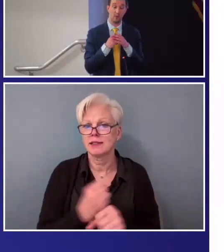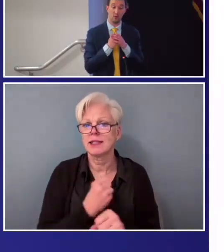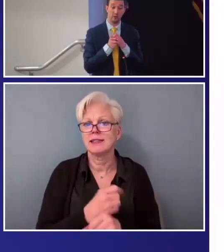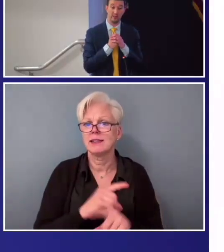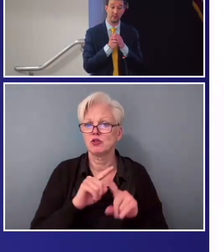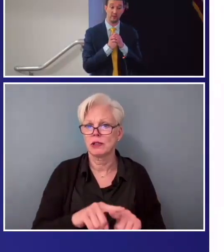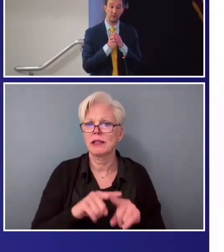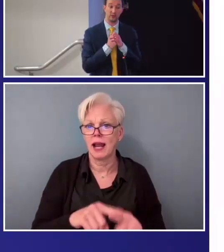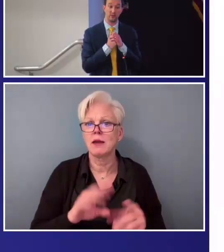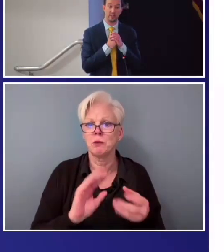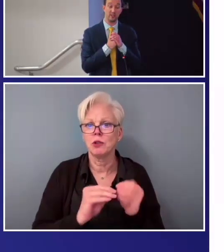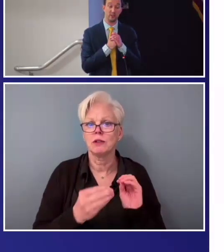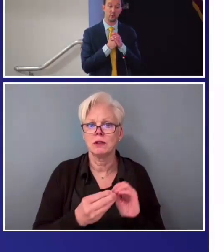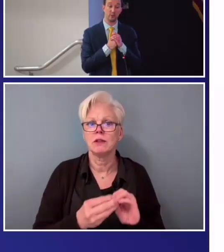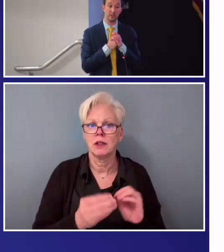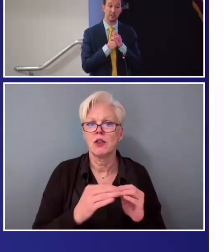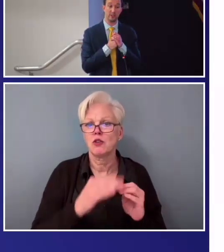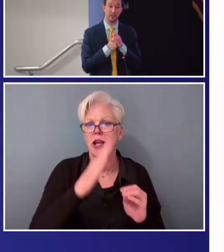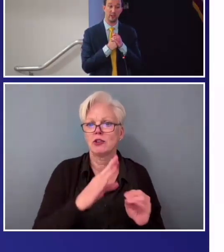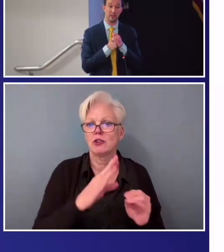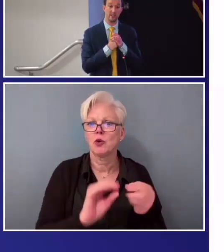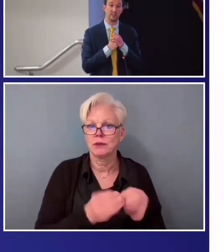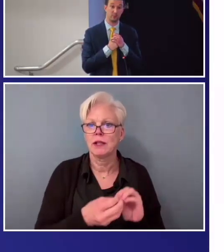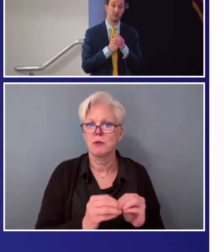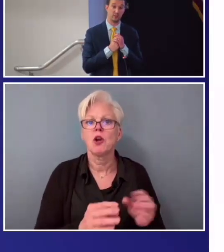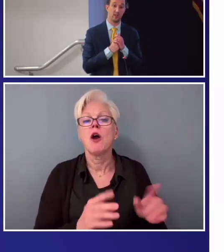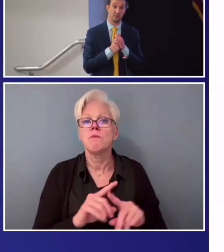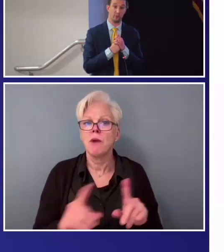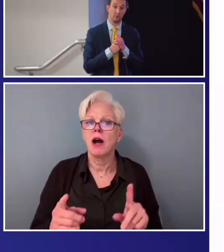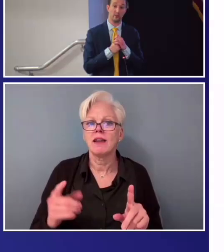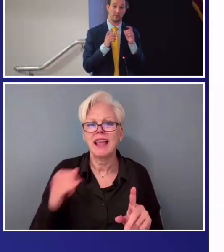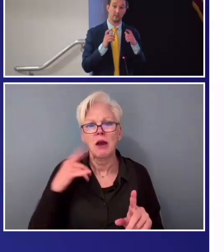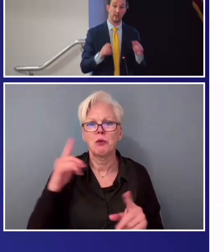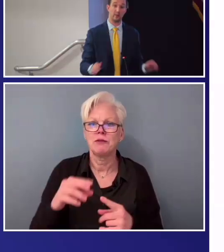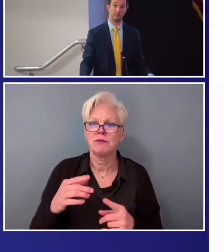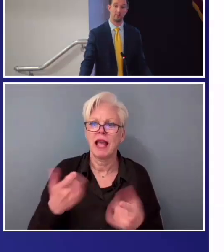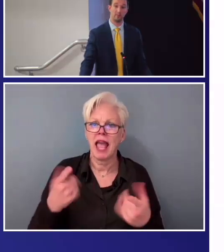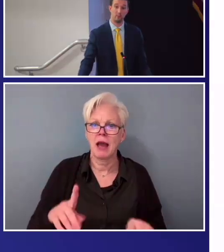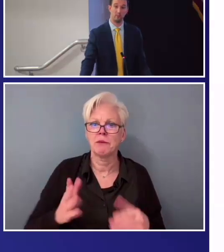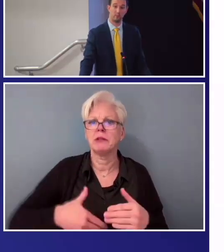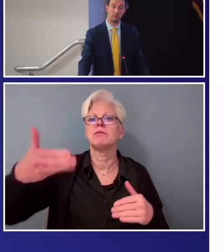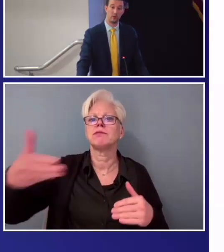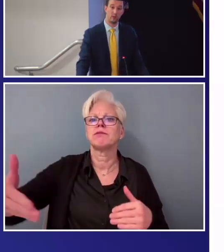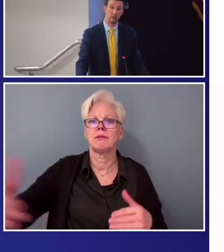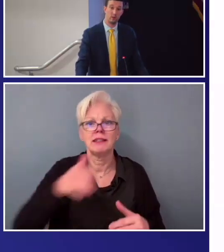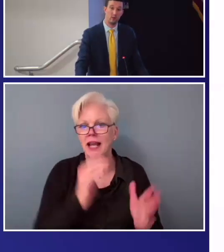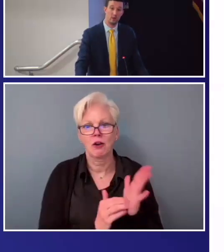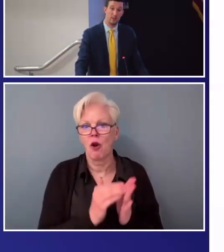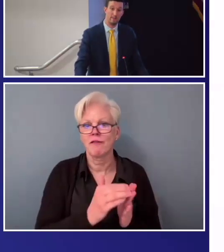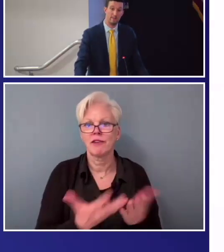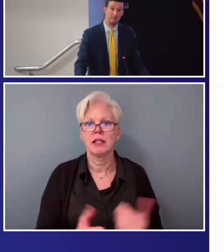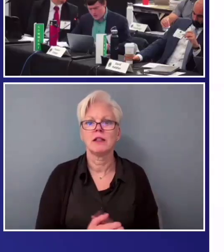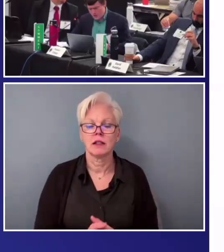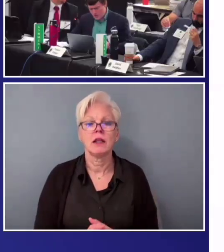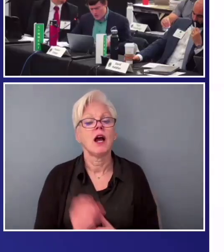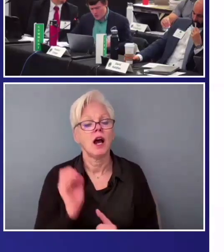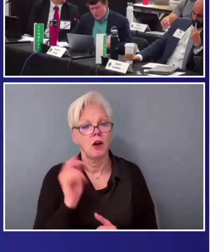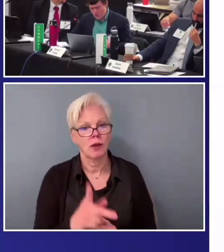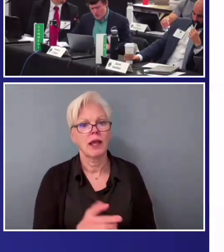but we think those cases would be exceptions and not the rule because -- yeah. Gotcha. Okay. Yeah. Sorry. I think my question was more like,